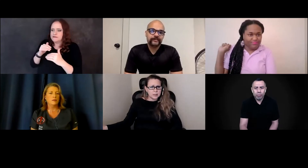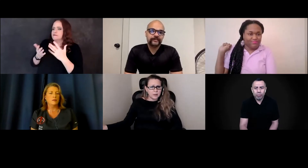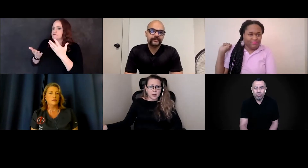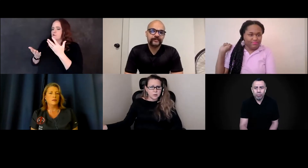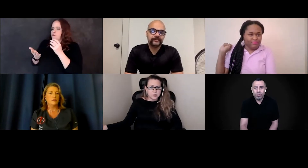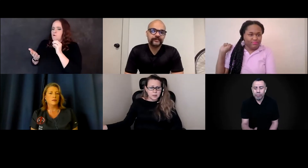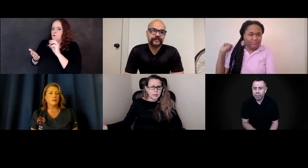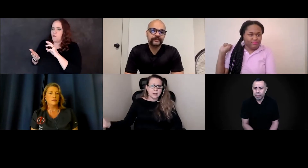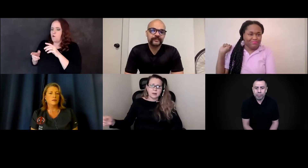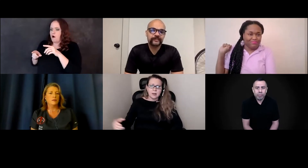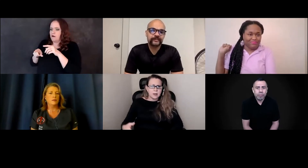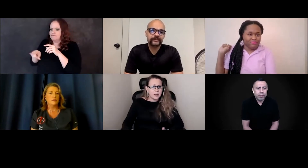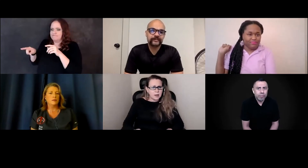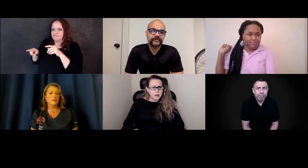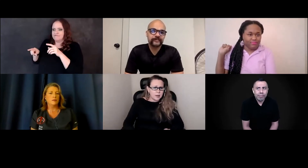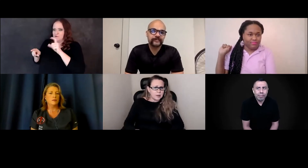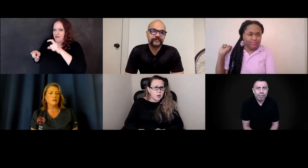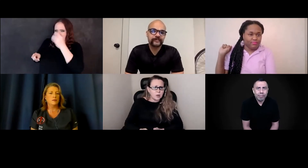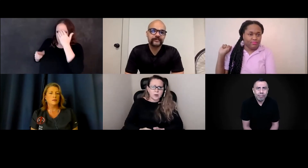have an understanding and know if there are.